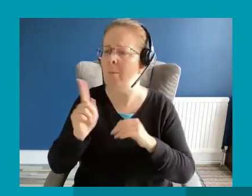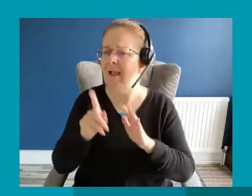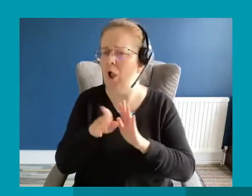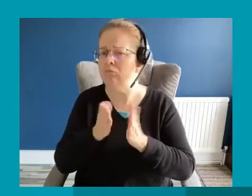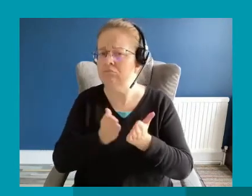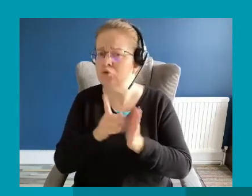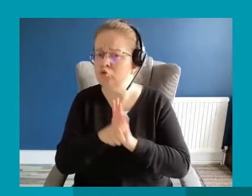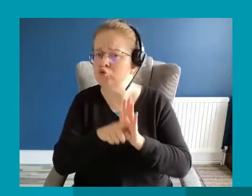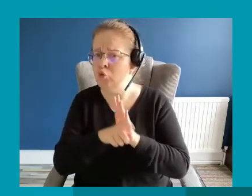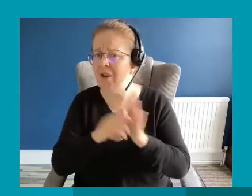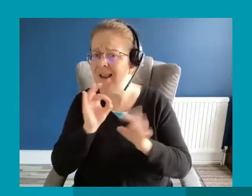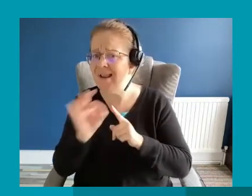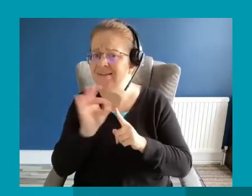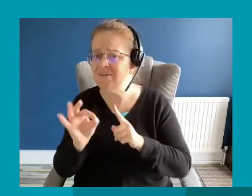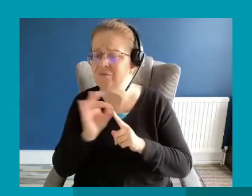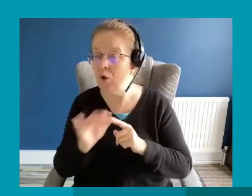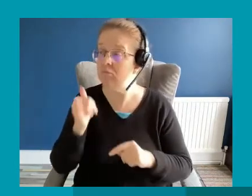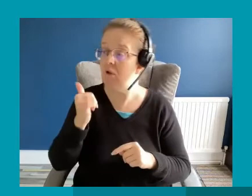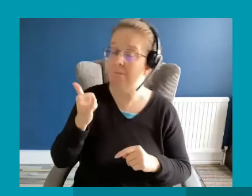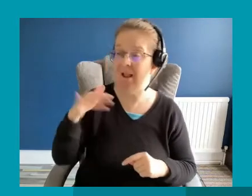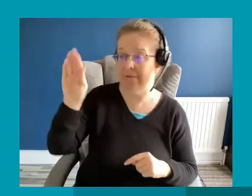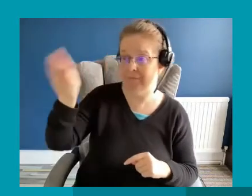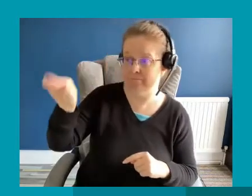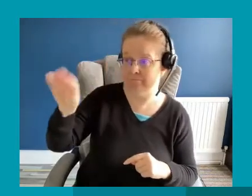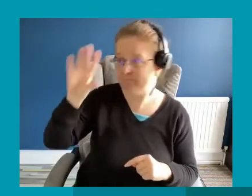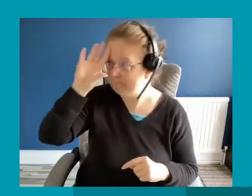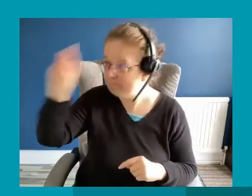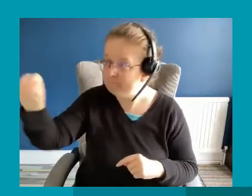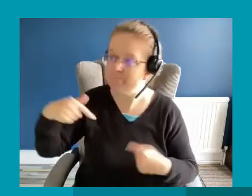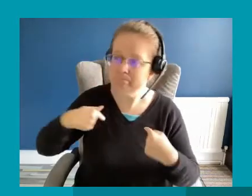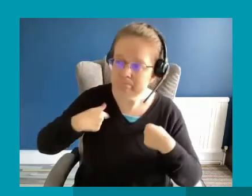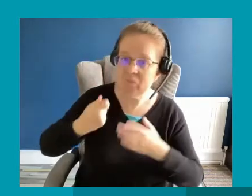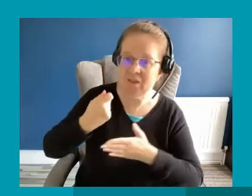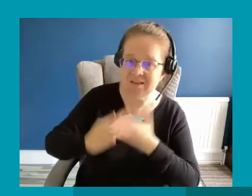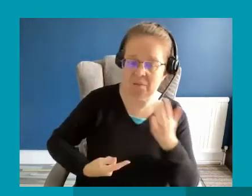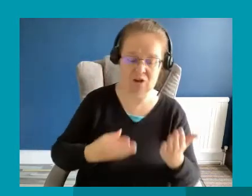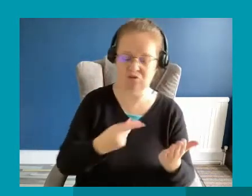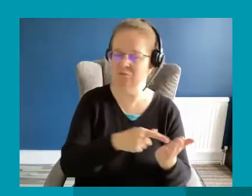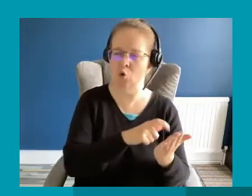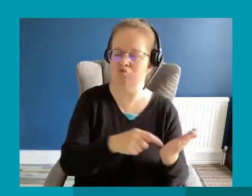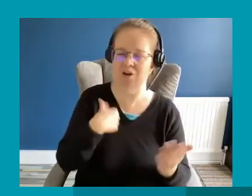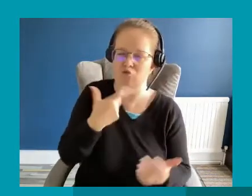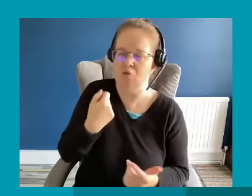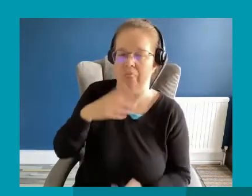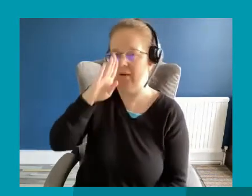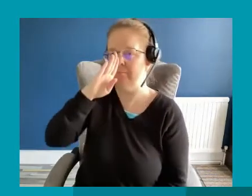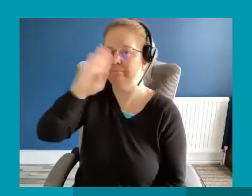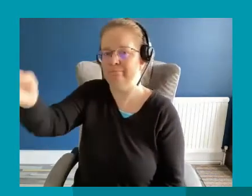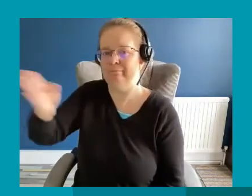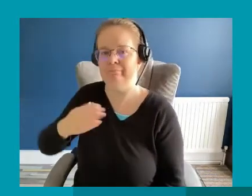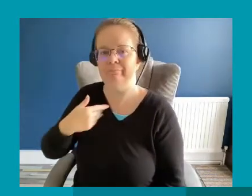Some people may want to address their disability in person rather than in writing. It could mean that the employer,